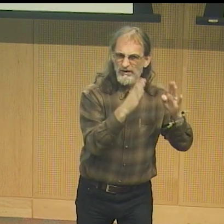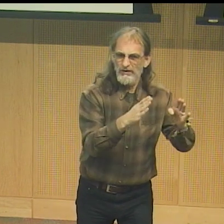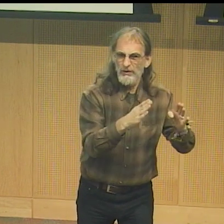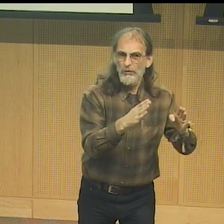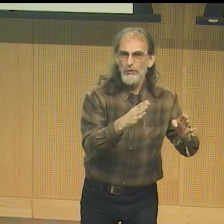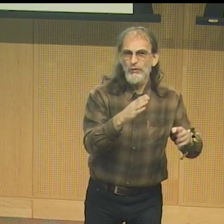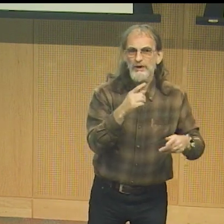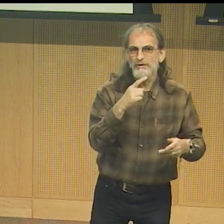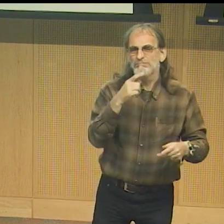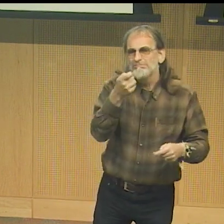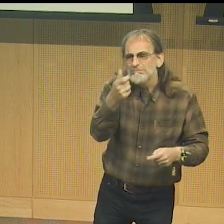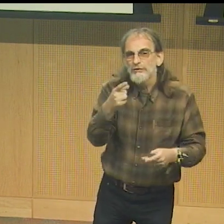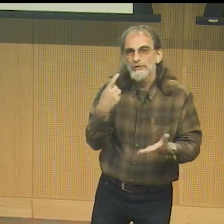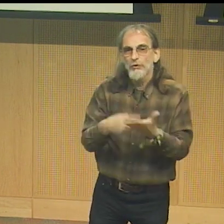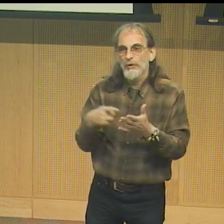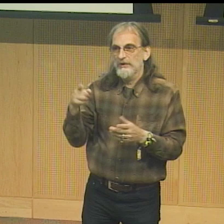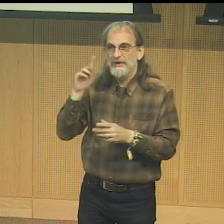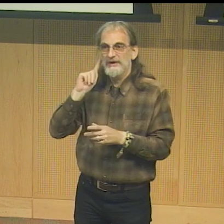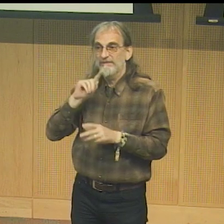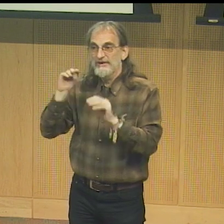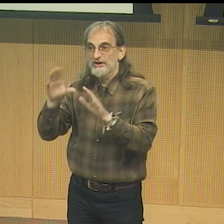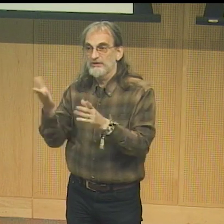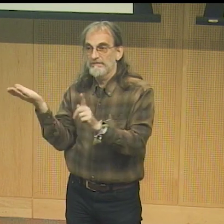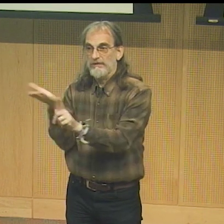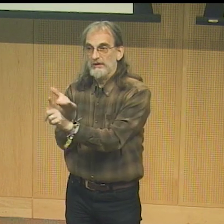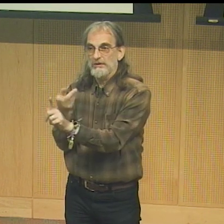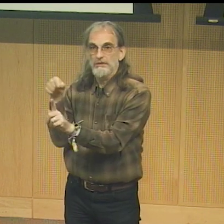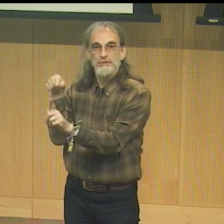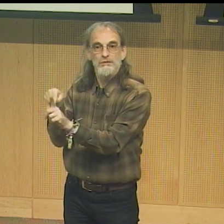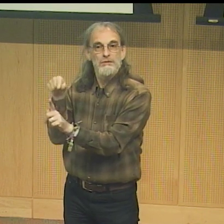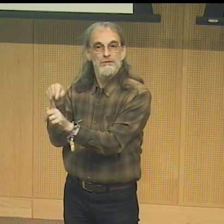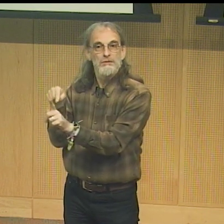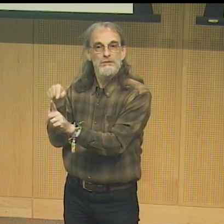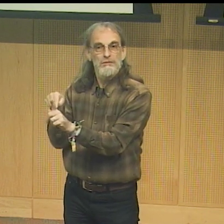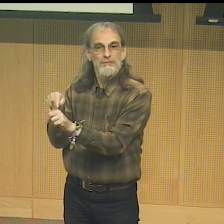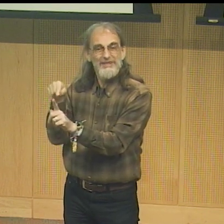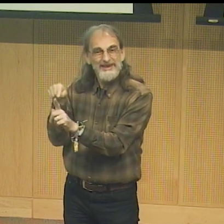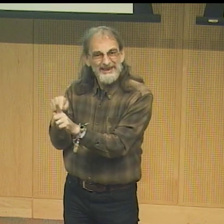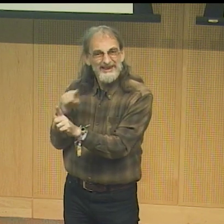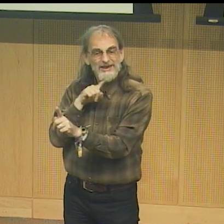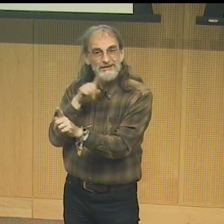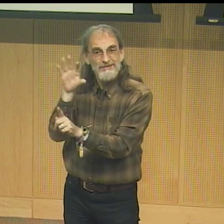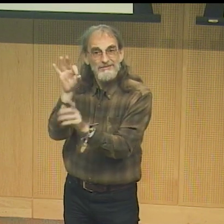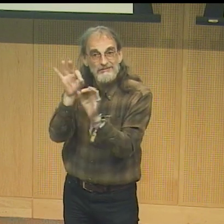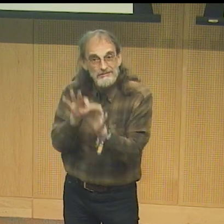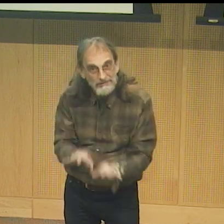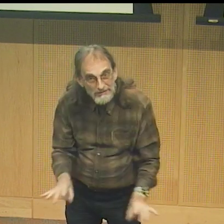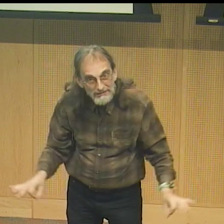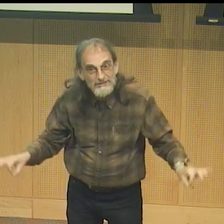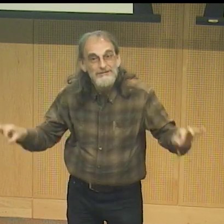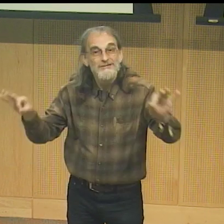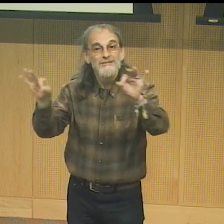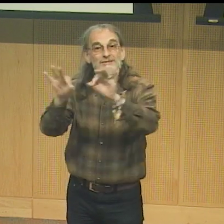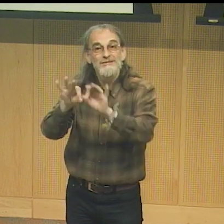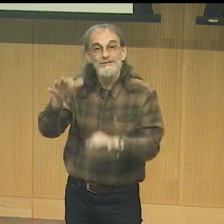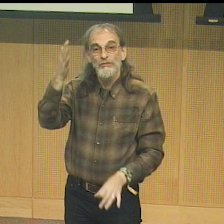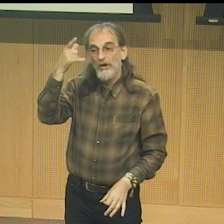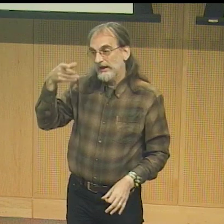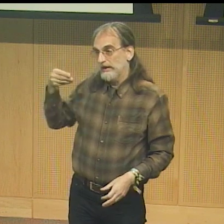There's been a strong focus on oral education. And because of that, we lost many of our very important